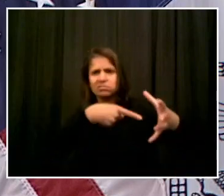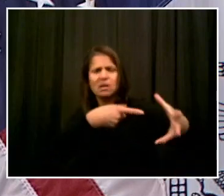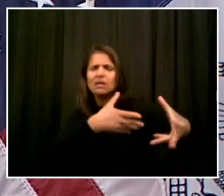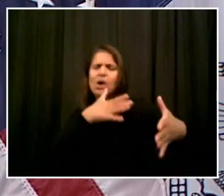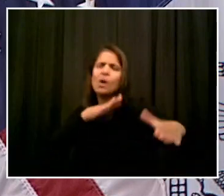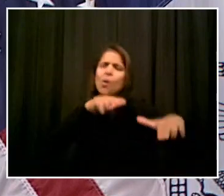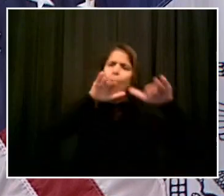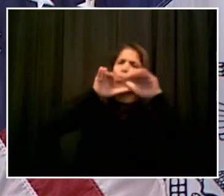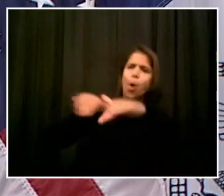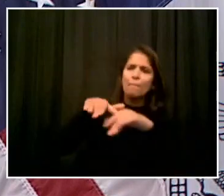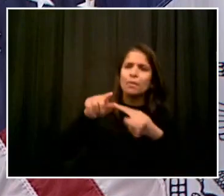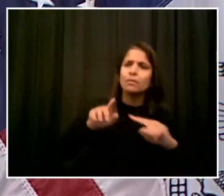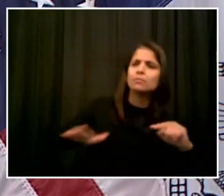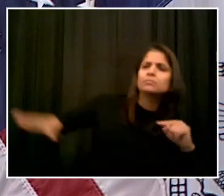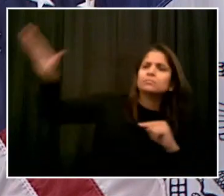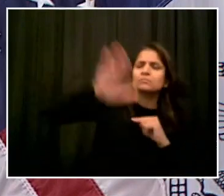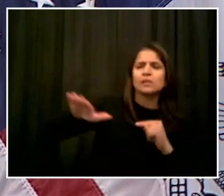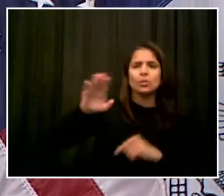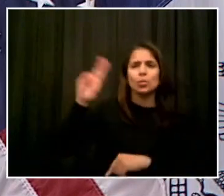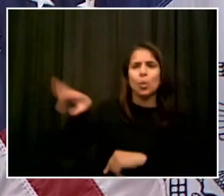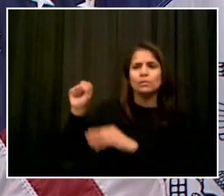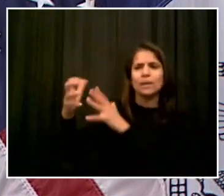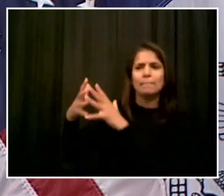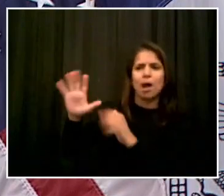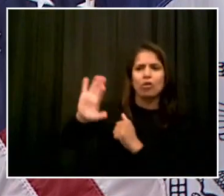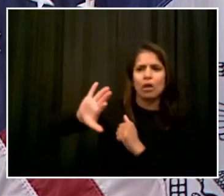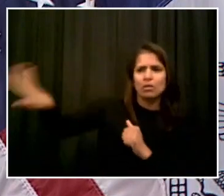COULD DO. MEMBERS OF THE CLERGY, COME OUT